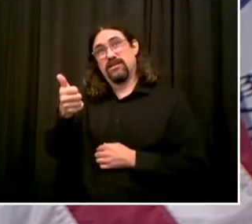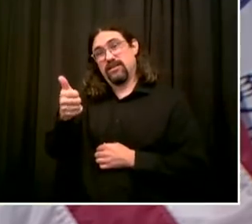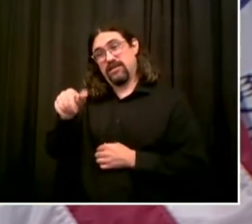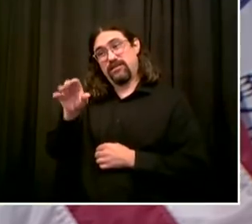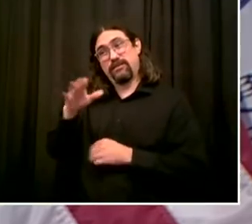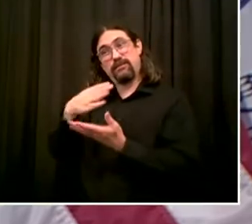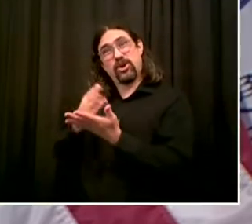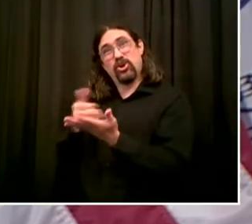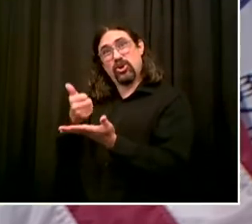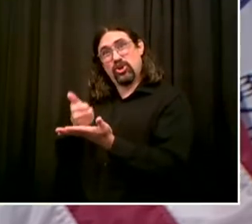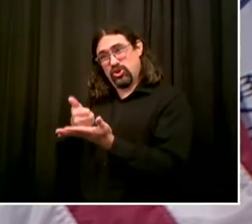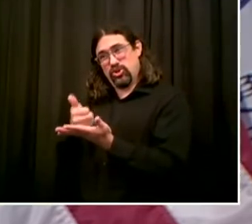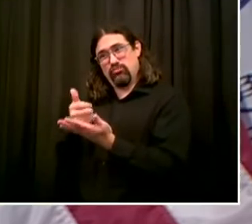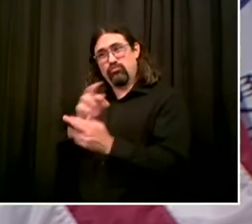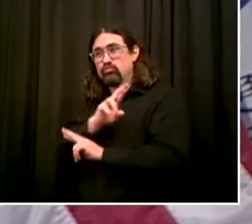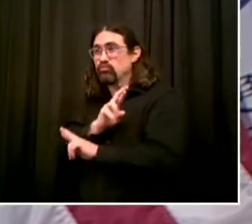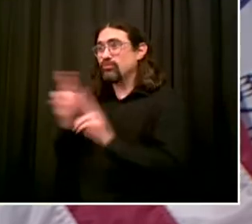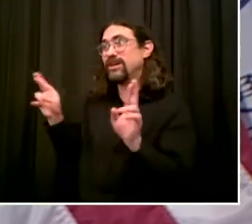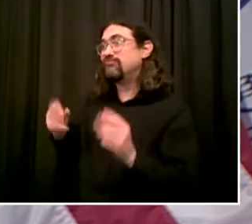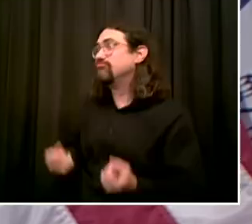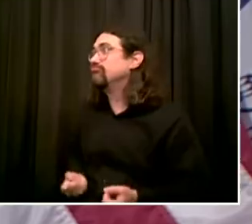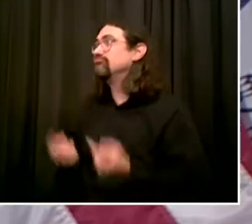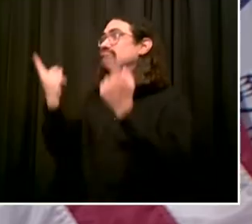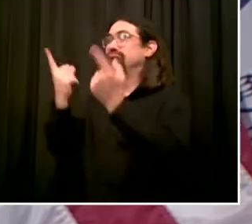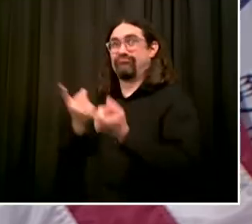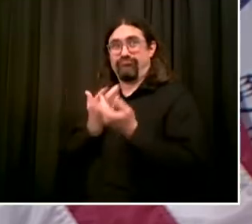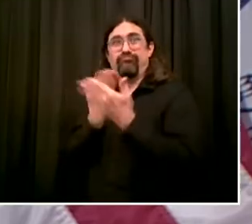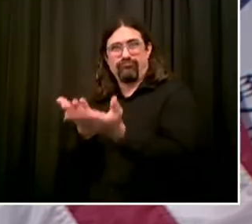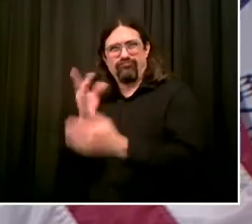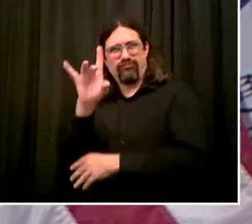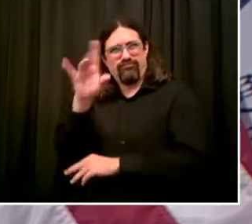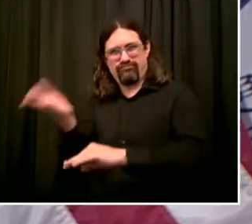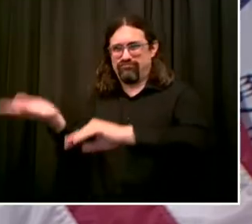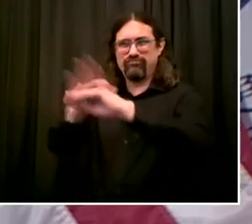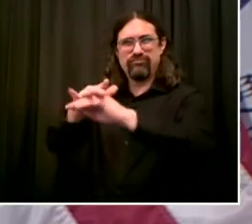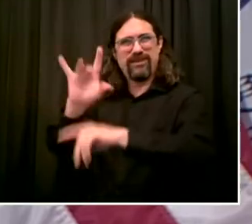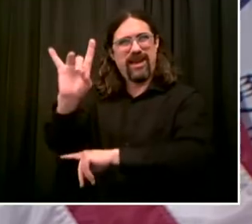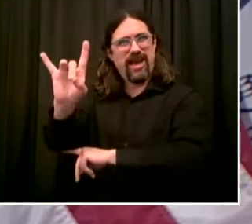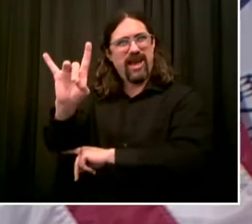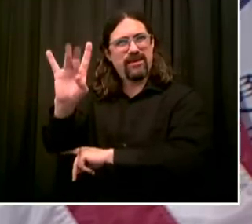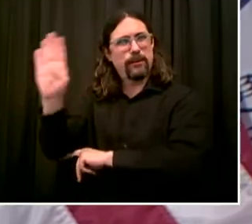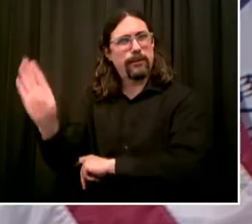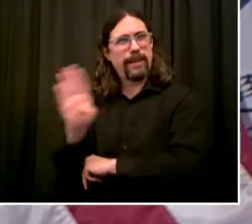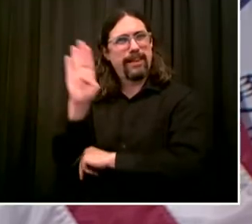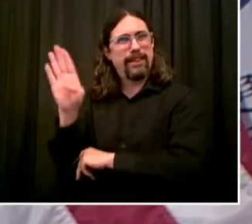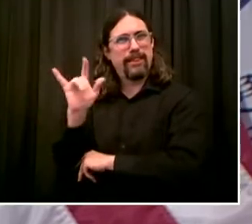FEBRUARY. SOWE t!U■TARE CUTTING EVERYWHE CAN, SMART DEFICIENCIES, AND OVER TIME. WHATEVER WE DO IN TERMS OF HEADCOUNTS HAS TO KEEP THE CITY